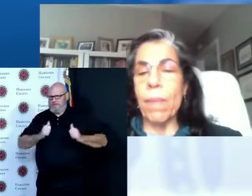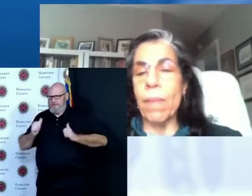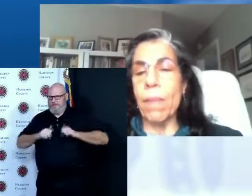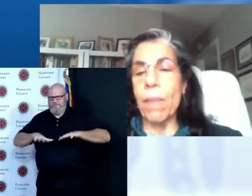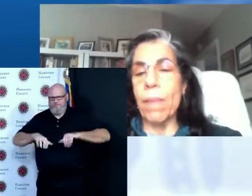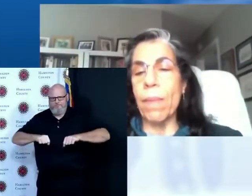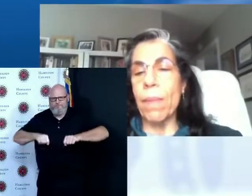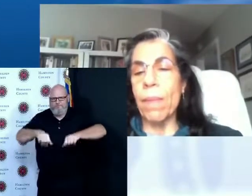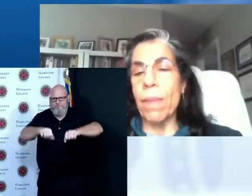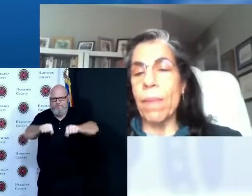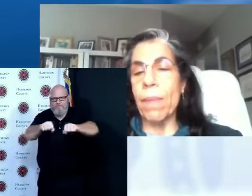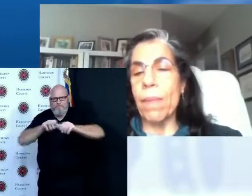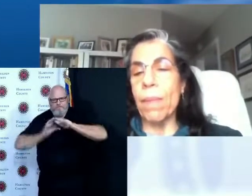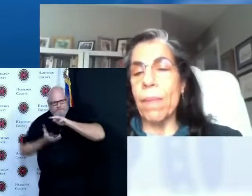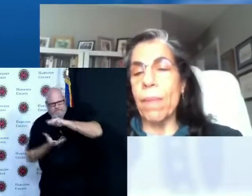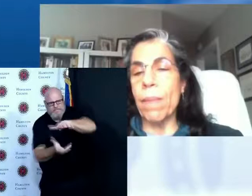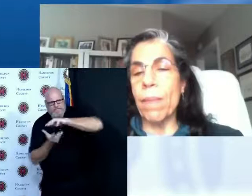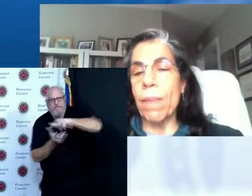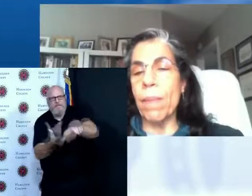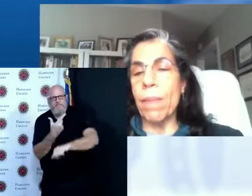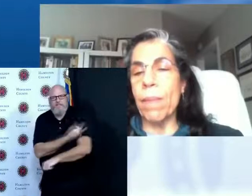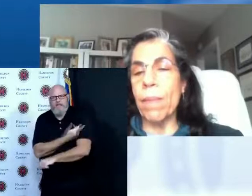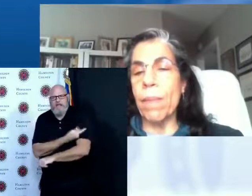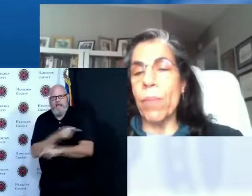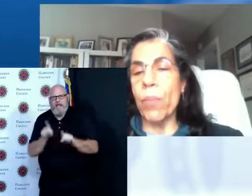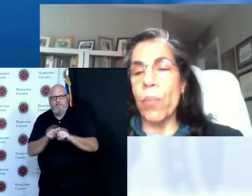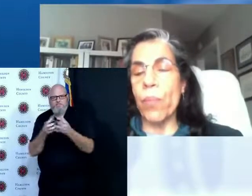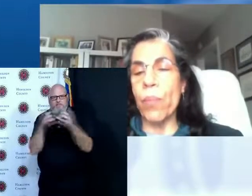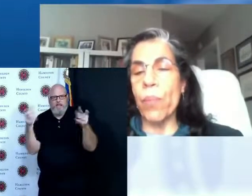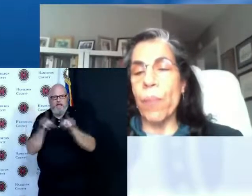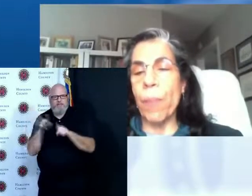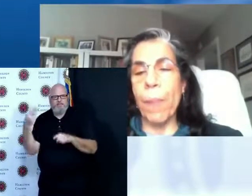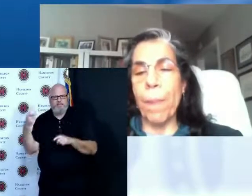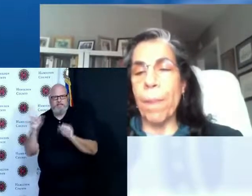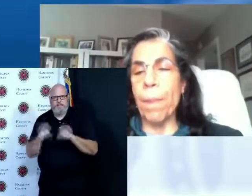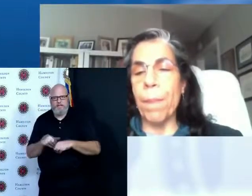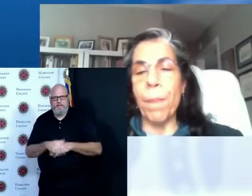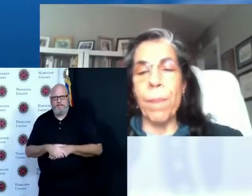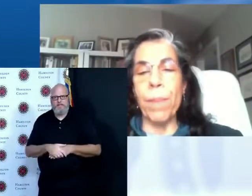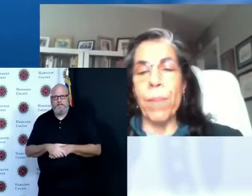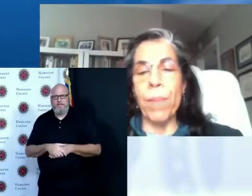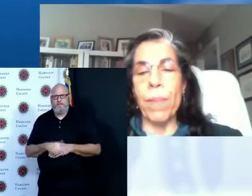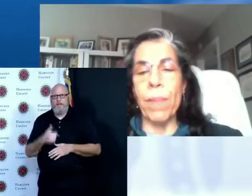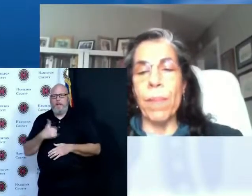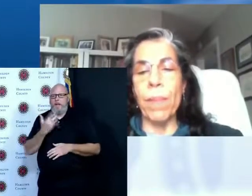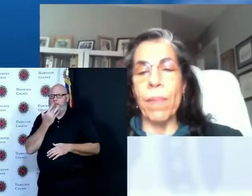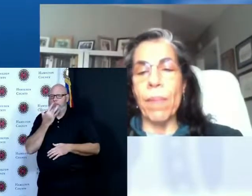mean that's what I'm hearing yeah I prefer not to comment on the previous administration